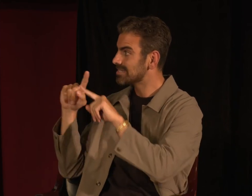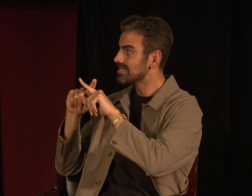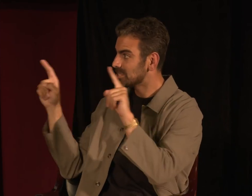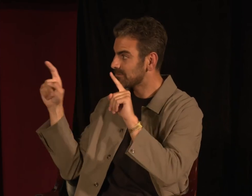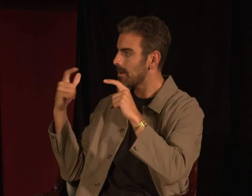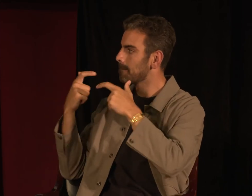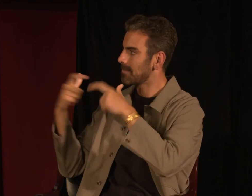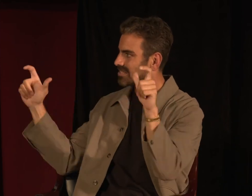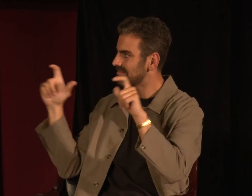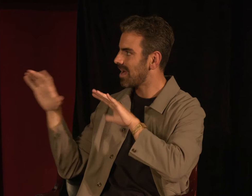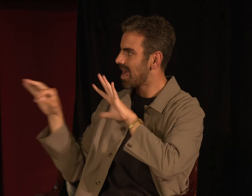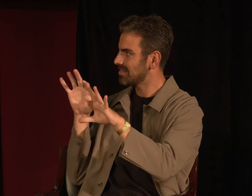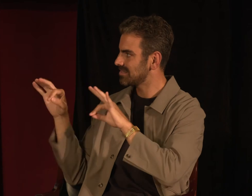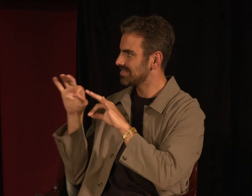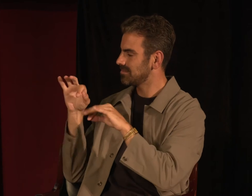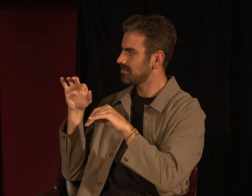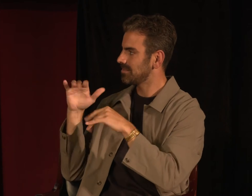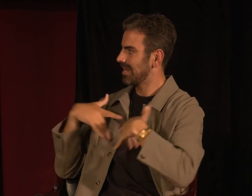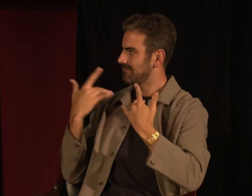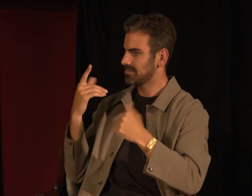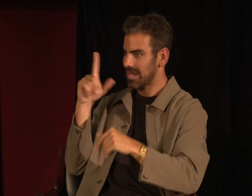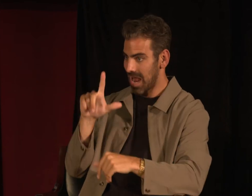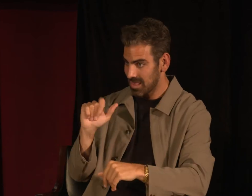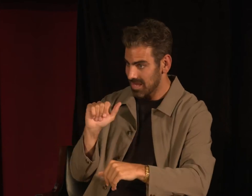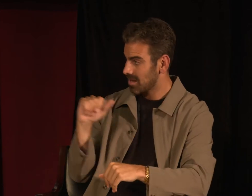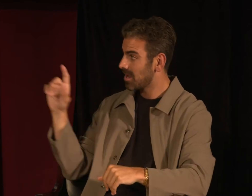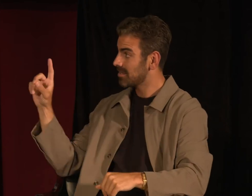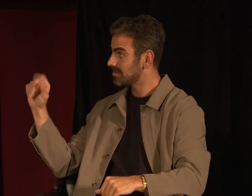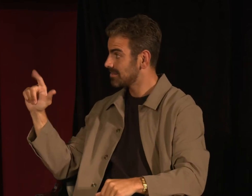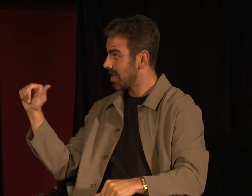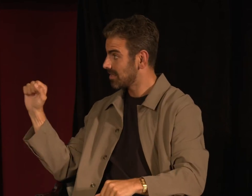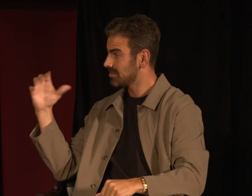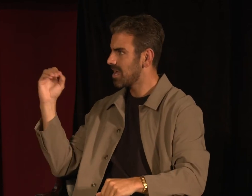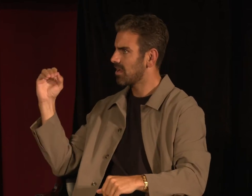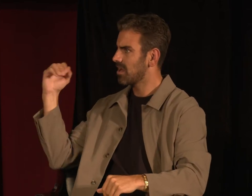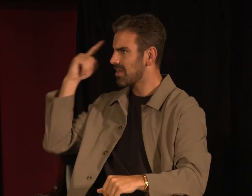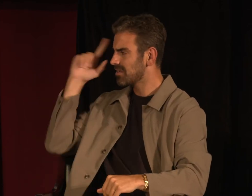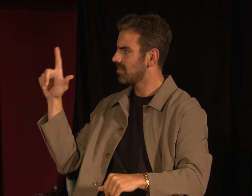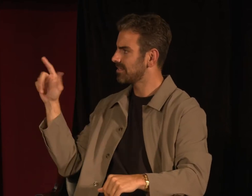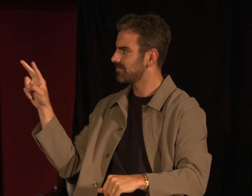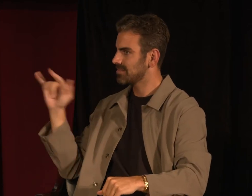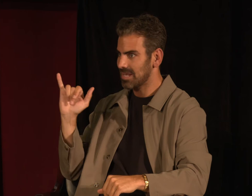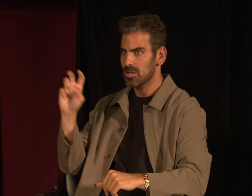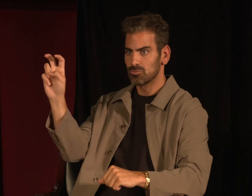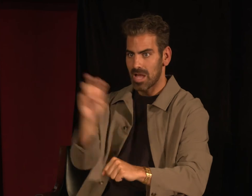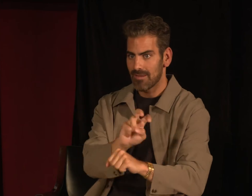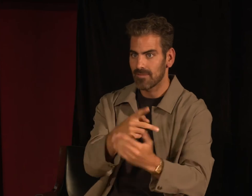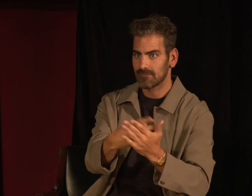but he literally went to three different massive casting events. Right? He went to LA. He went to, I think, Dallas and Las Vegas.